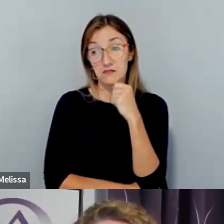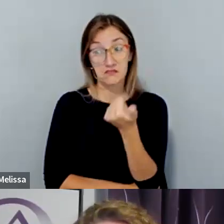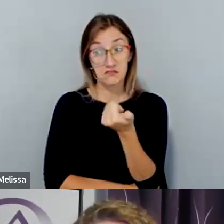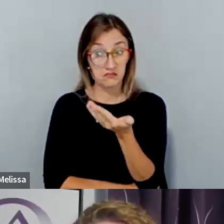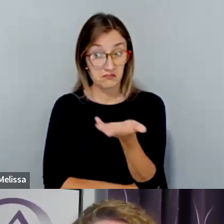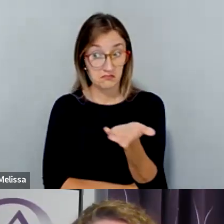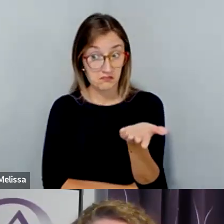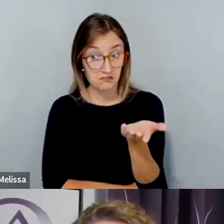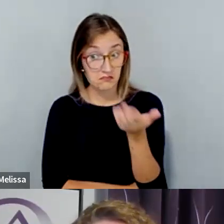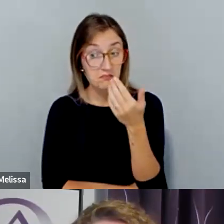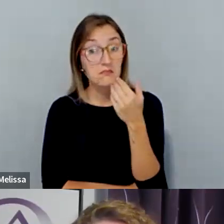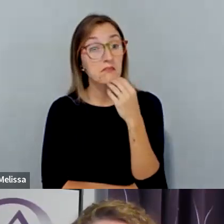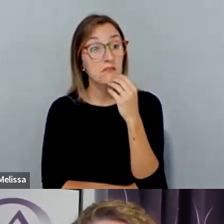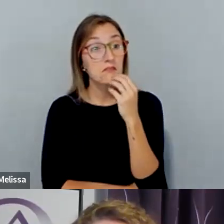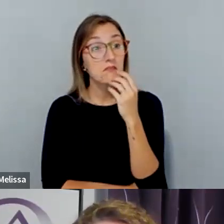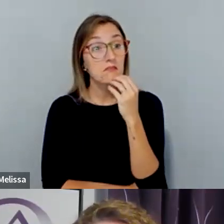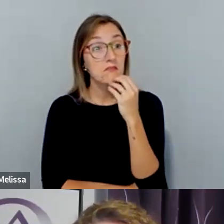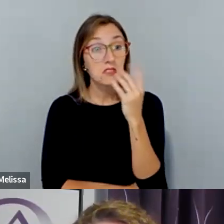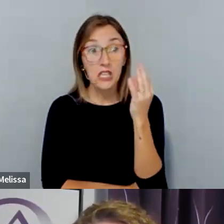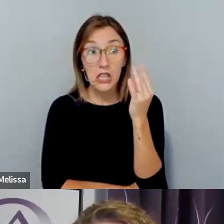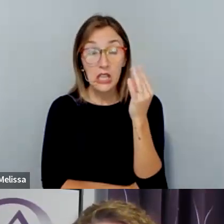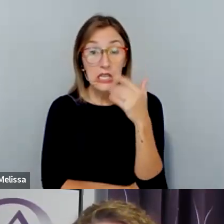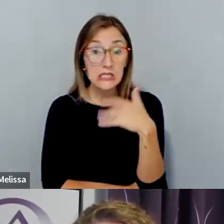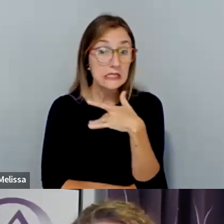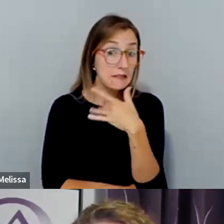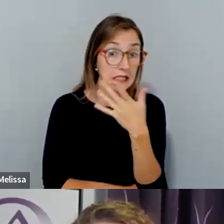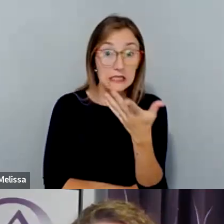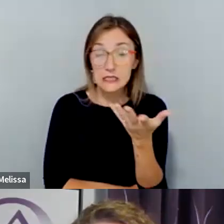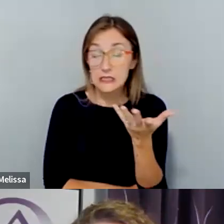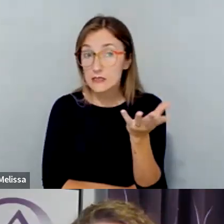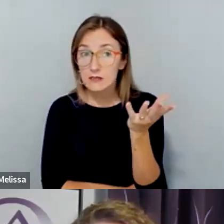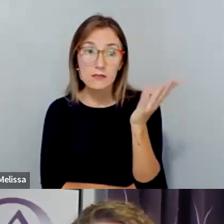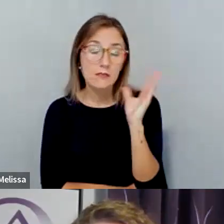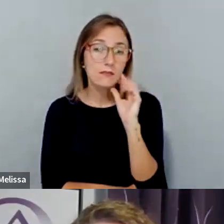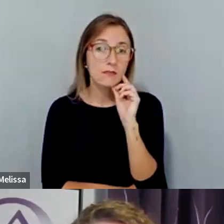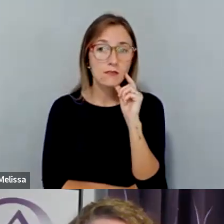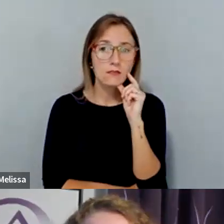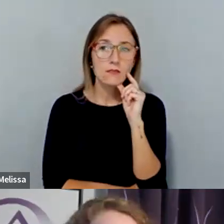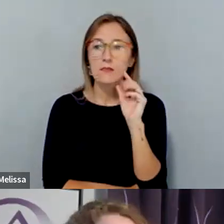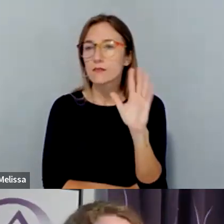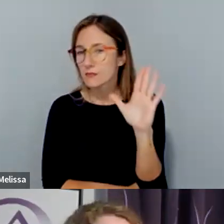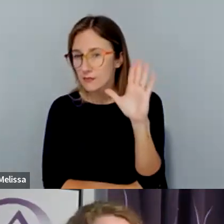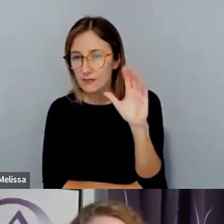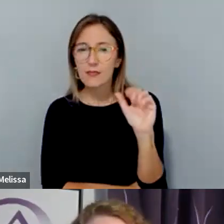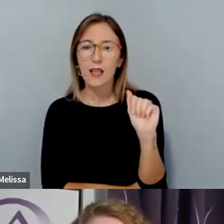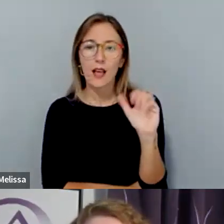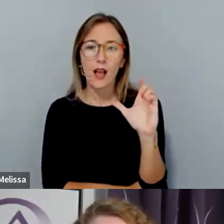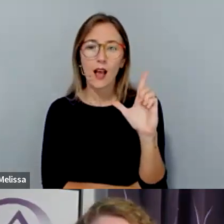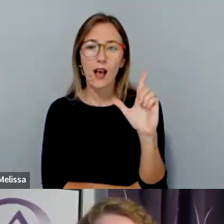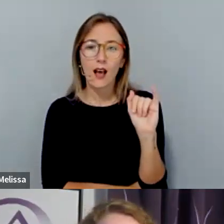interpretation.